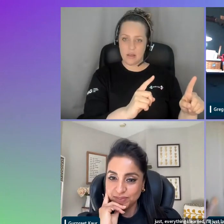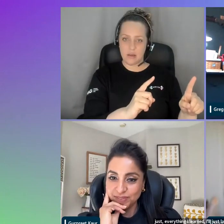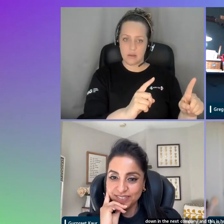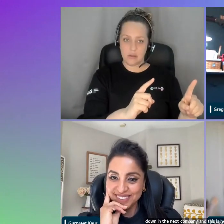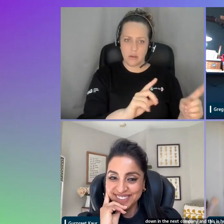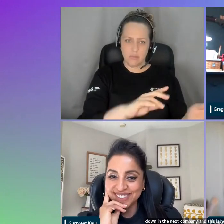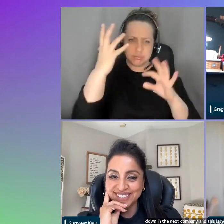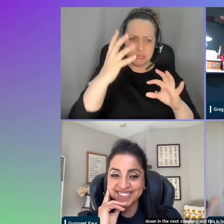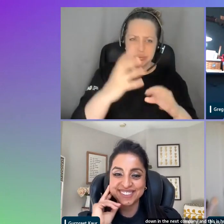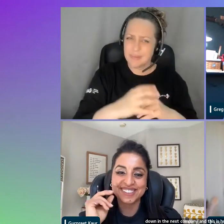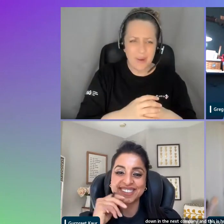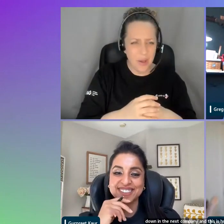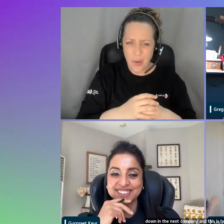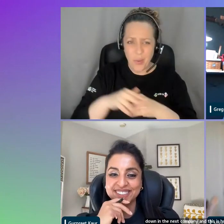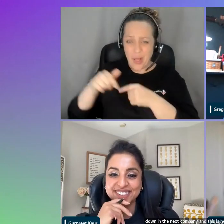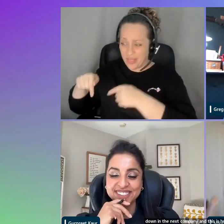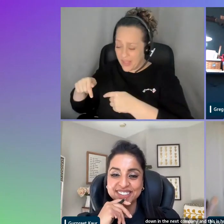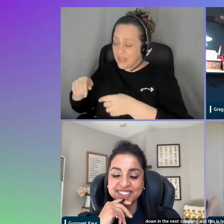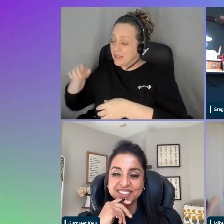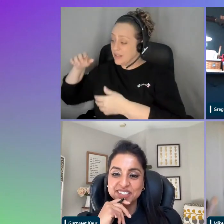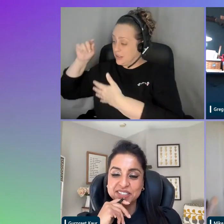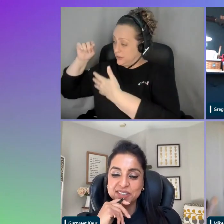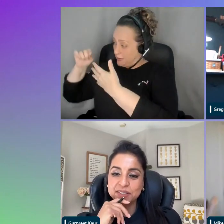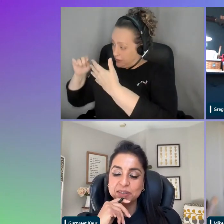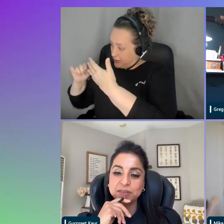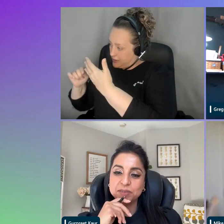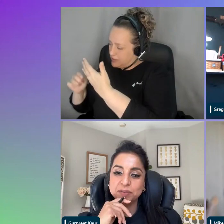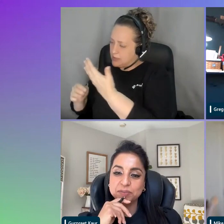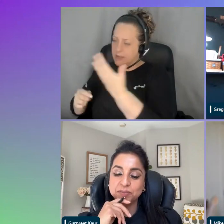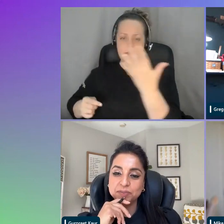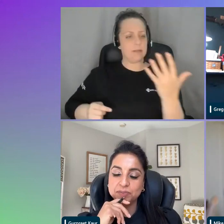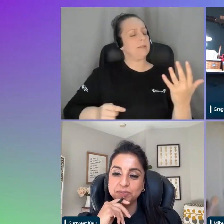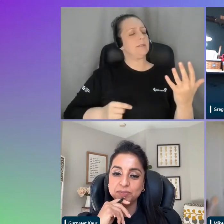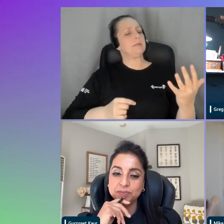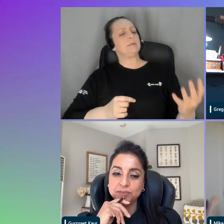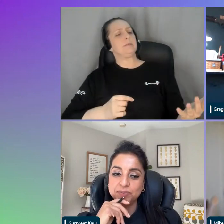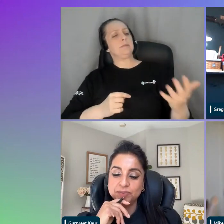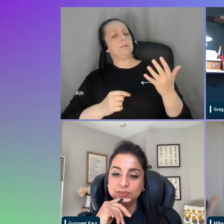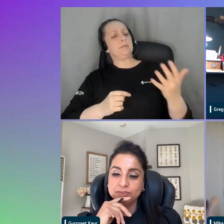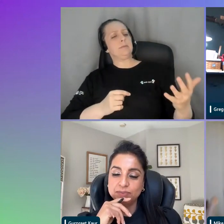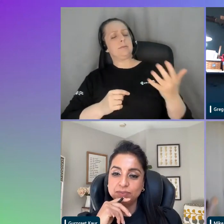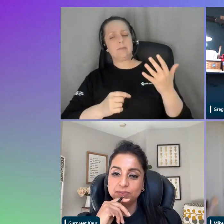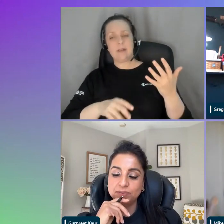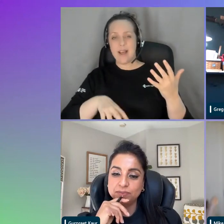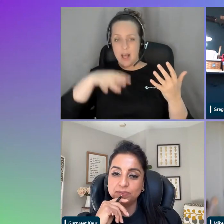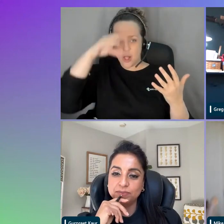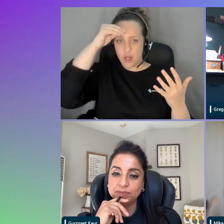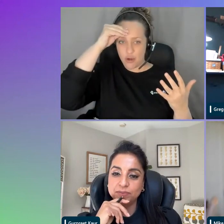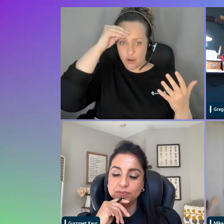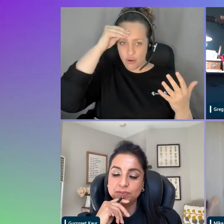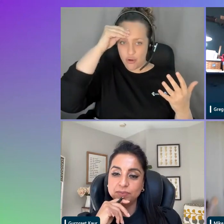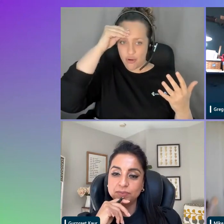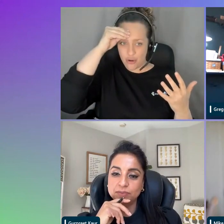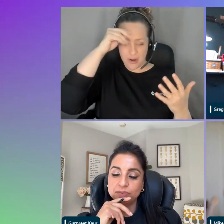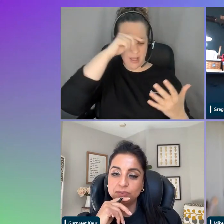was a disaster. And so very quickly, I think the take home message for me was, was there's already a certain. Culture